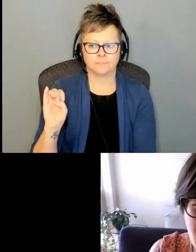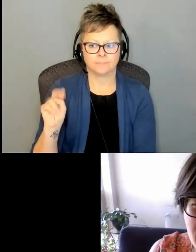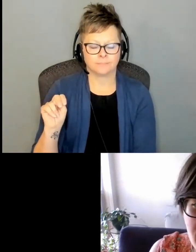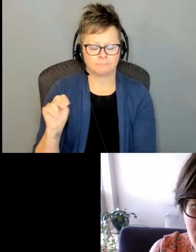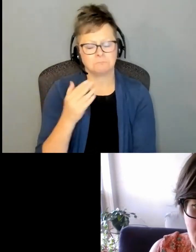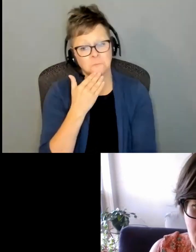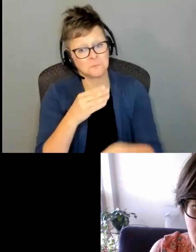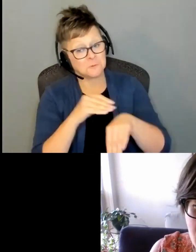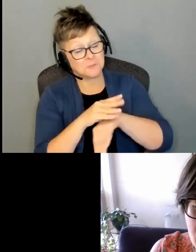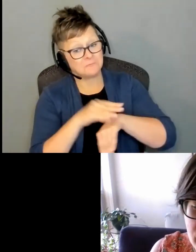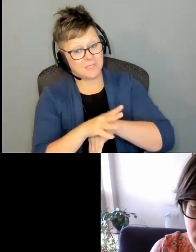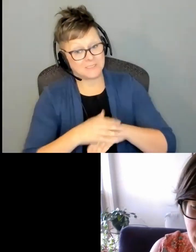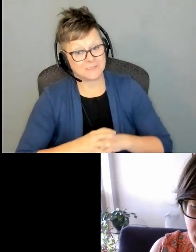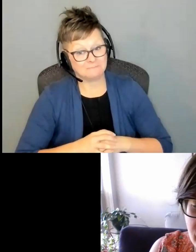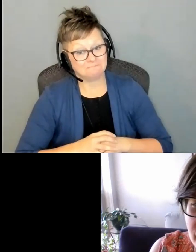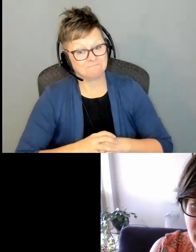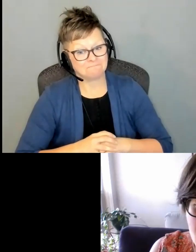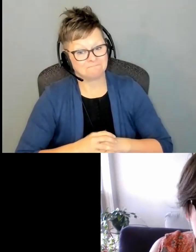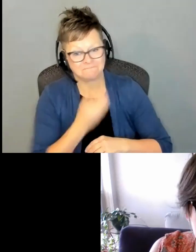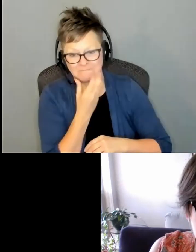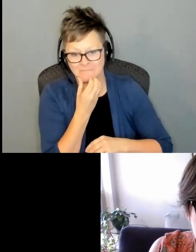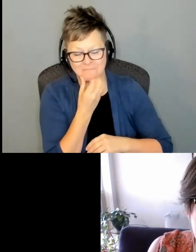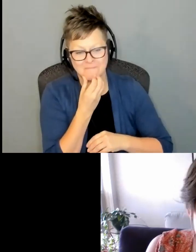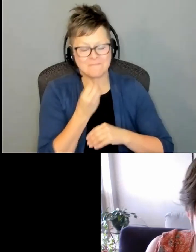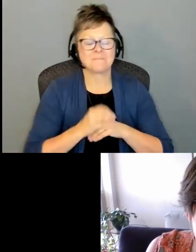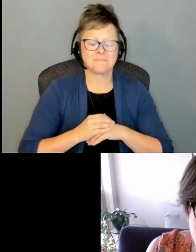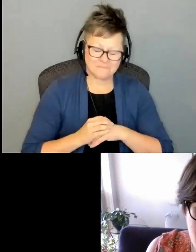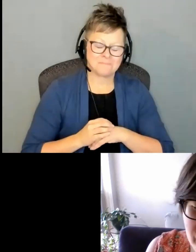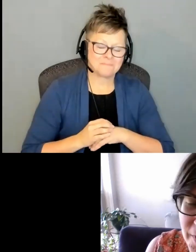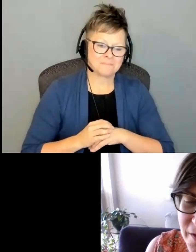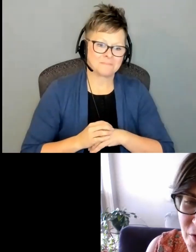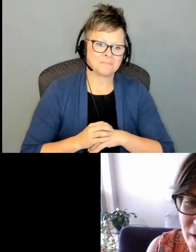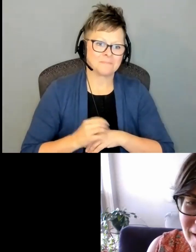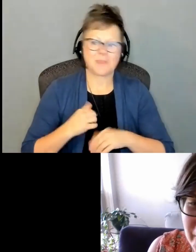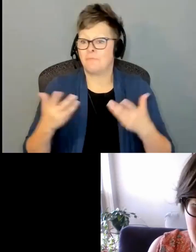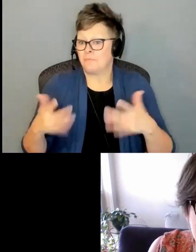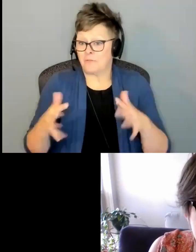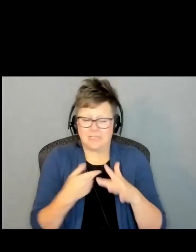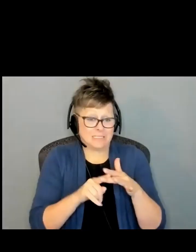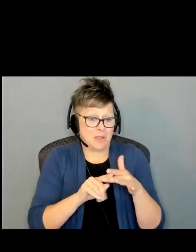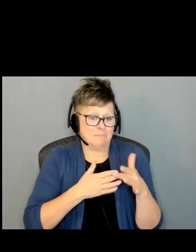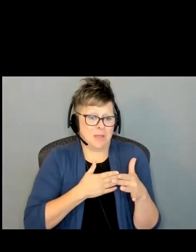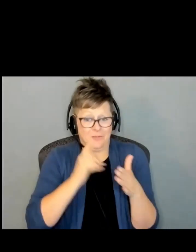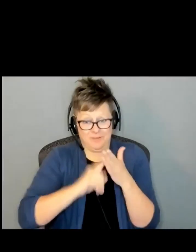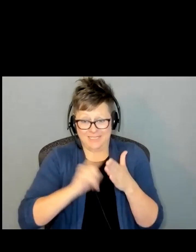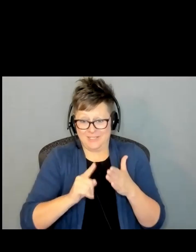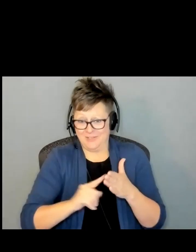I think a lot about how to not just -- I’ve already started my own research, Jessica, but how to start something new.